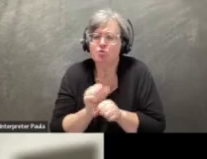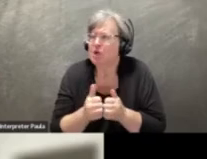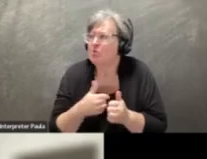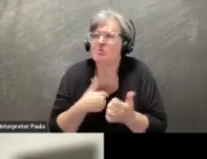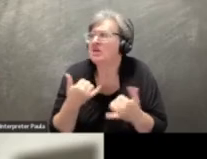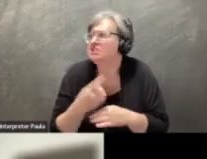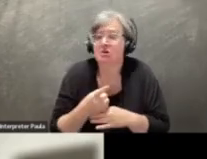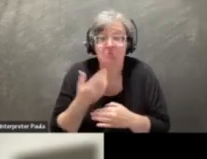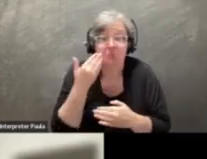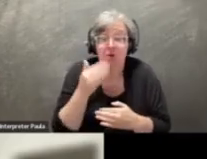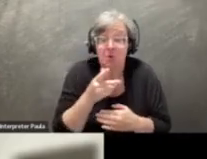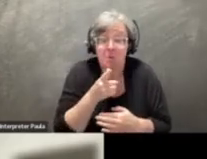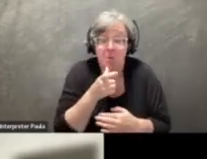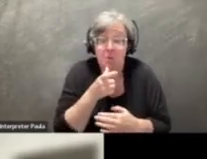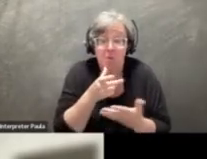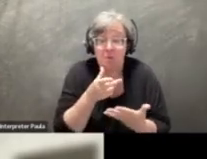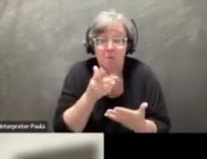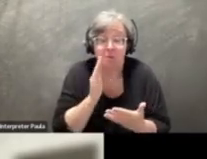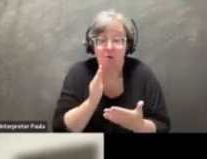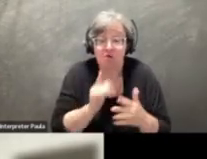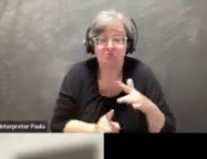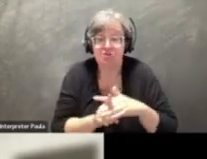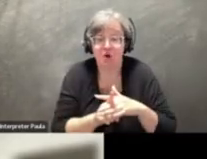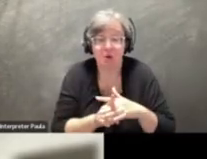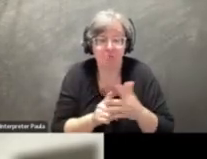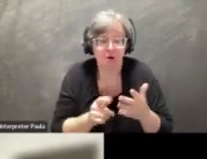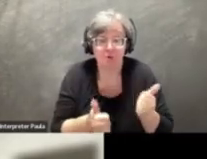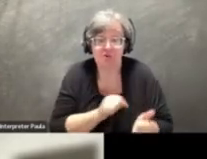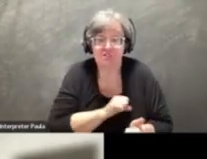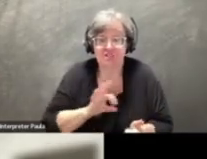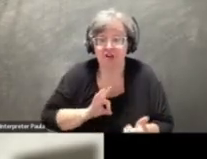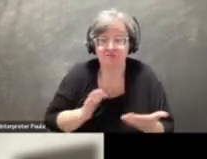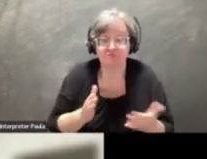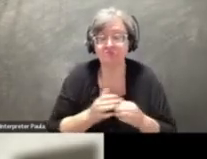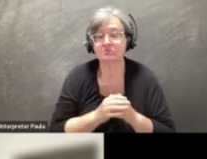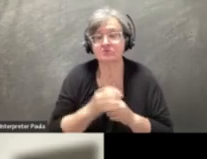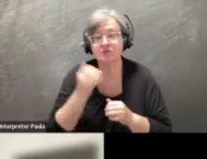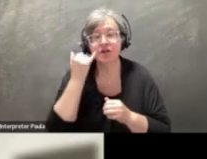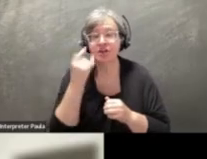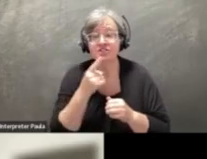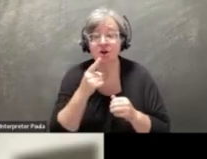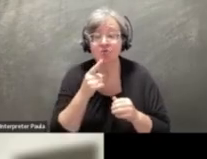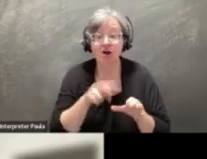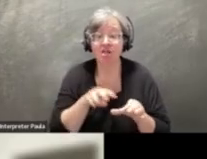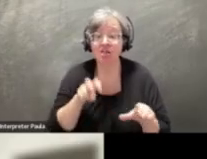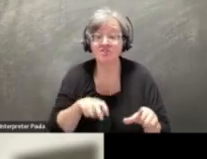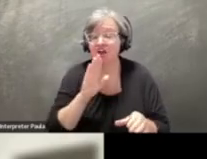Never knowing who's going to be showing up from a staff perspective, and if somebody leaves, they've never said goodbye to the person, they just